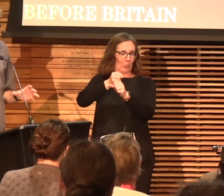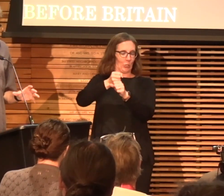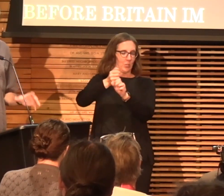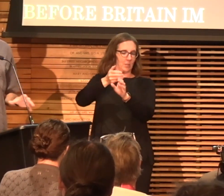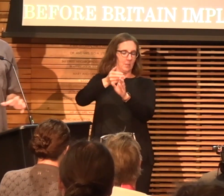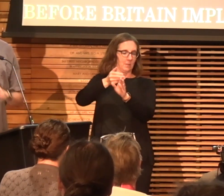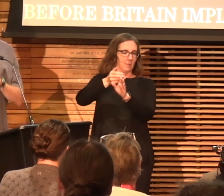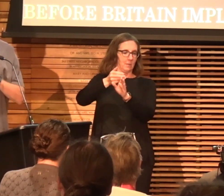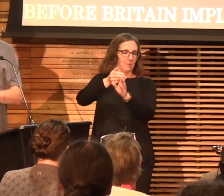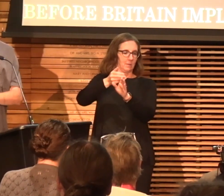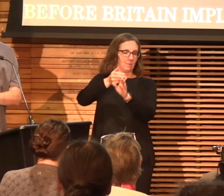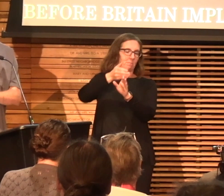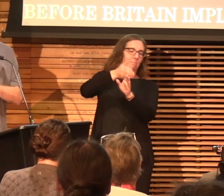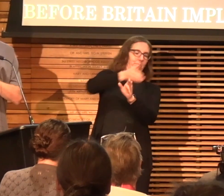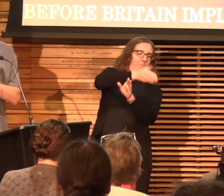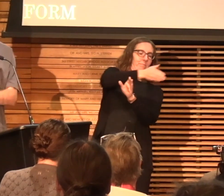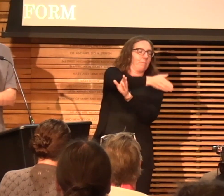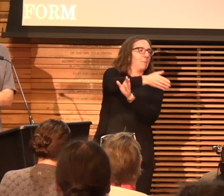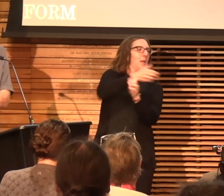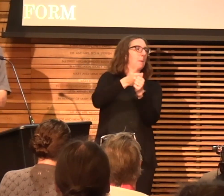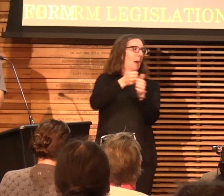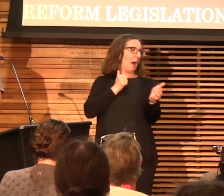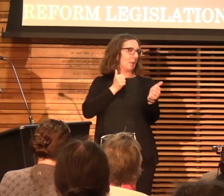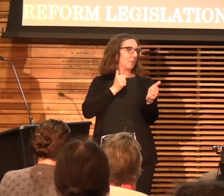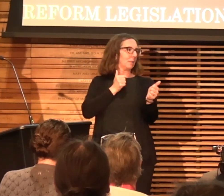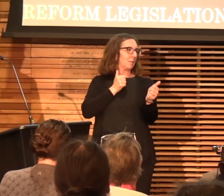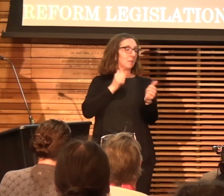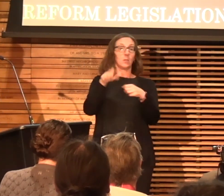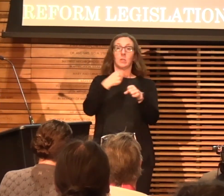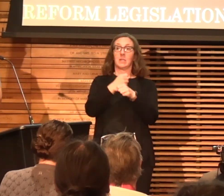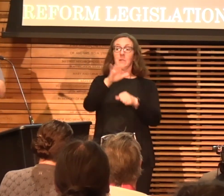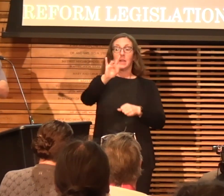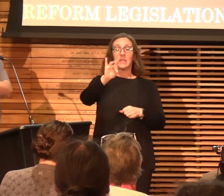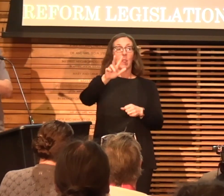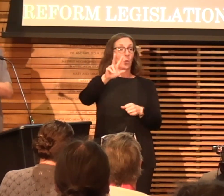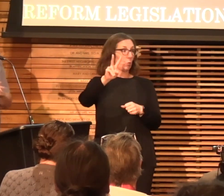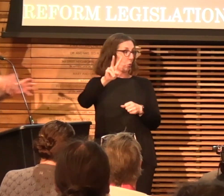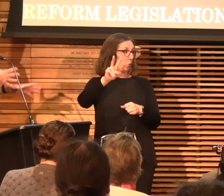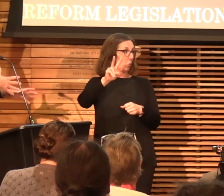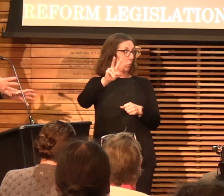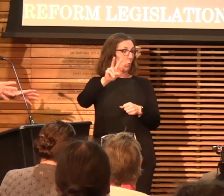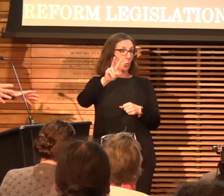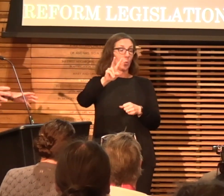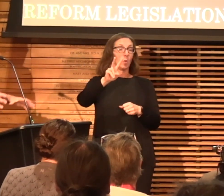the industrial reform legislation in 1832, South Africa's 100 years behind that.